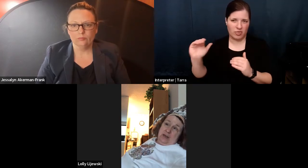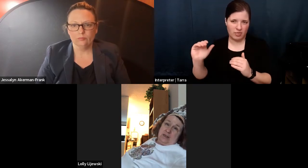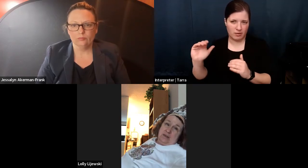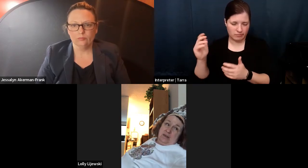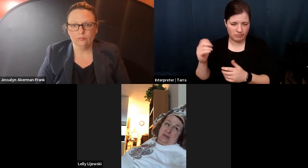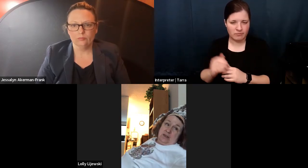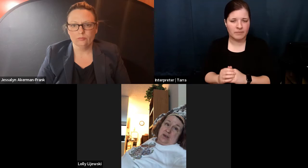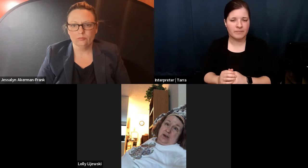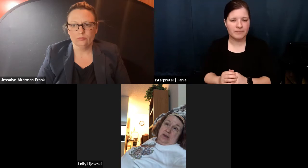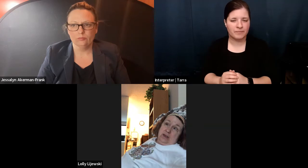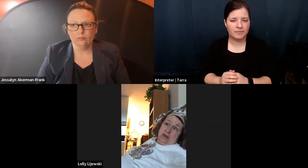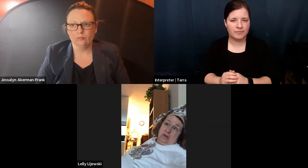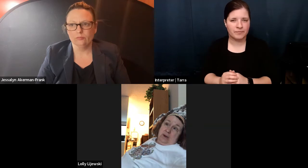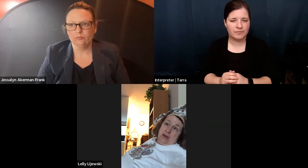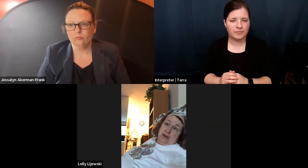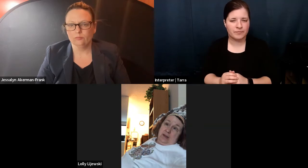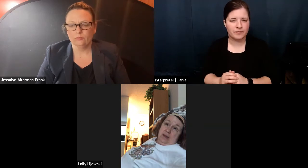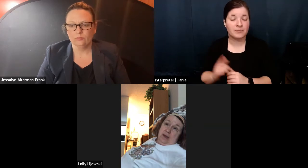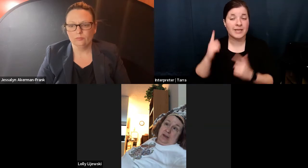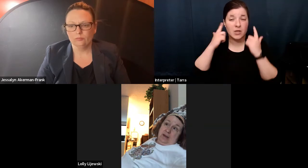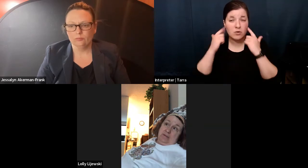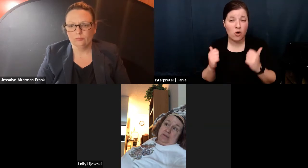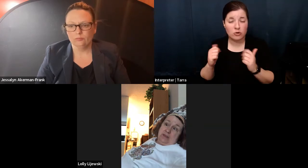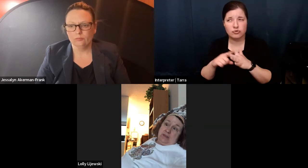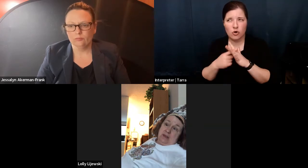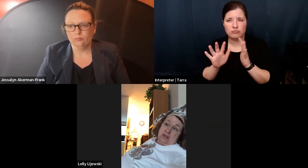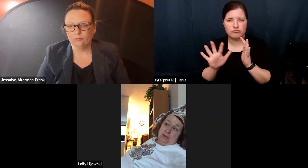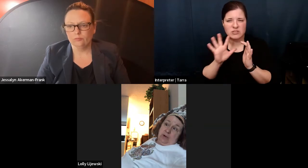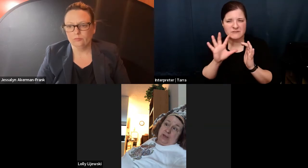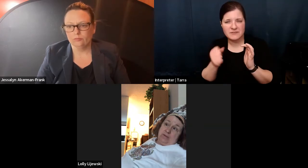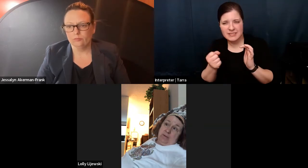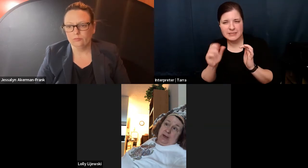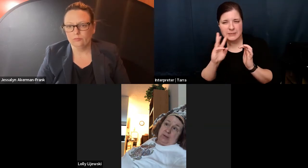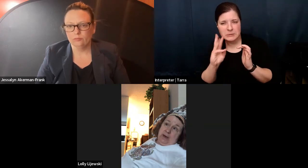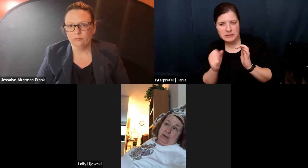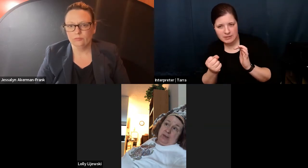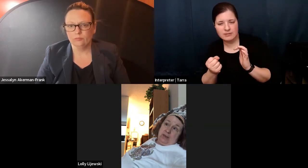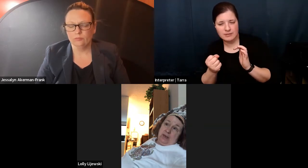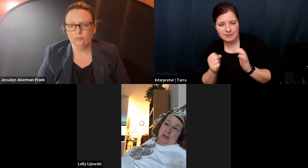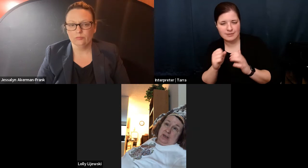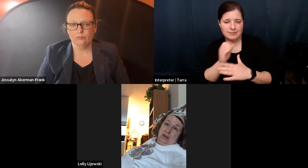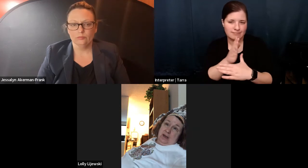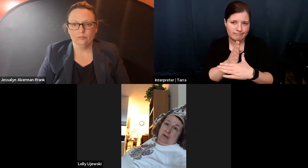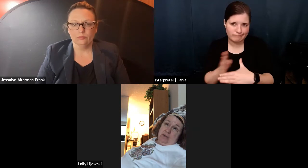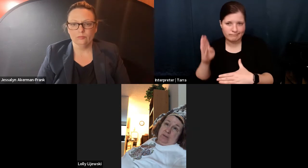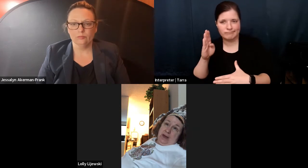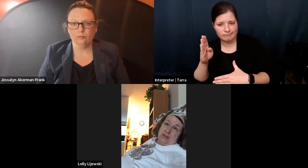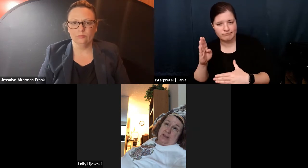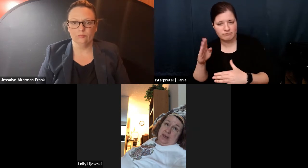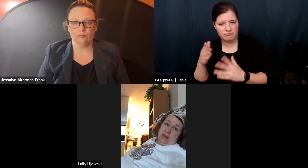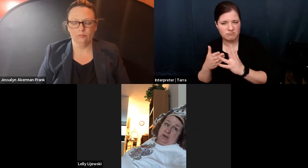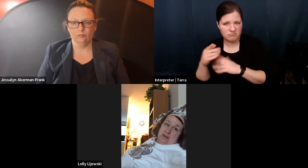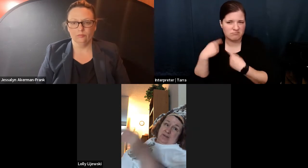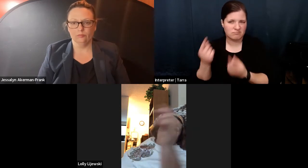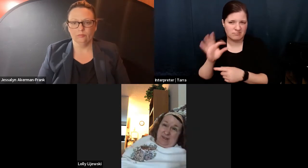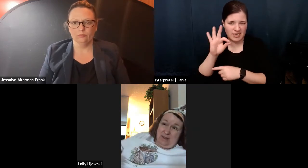But my vision loss was evident at birth.